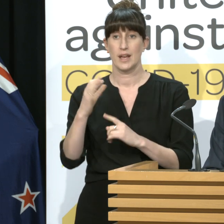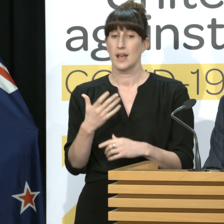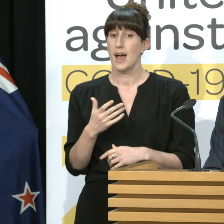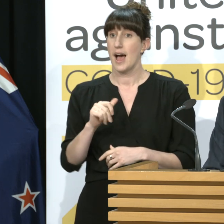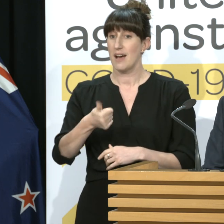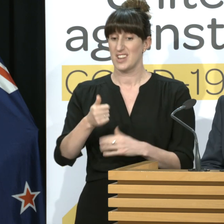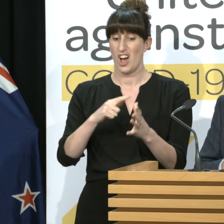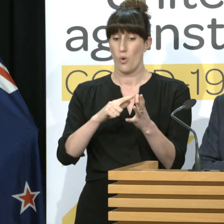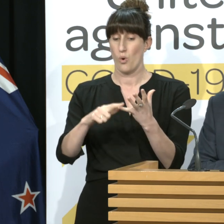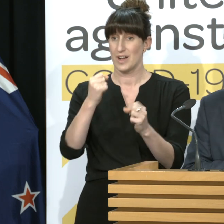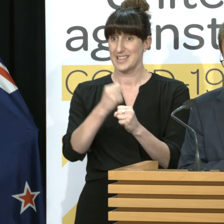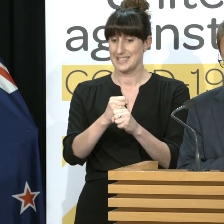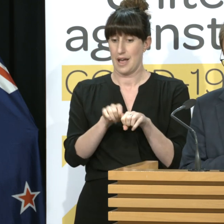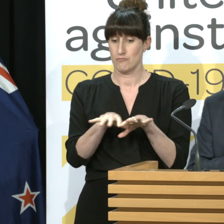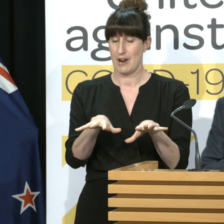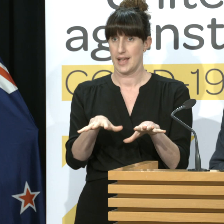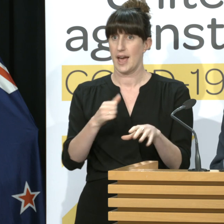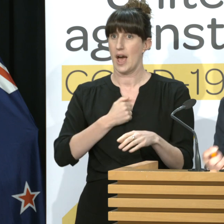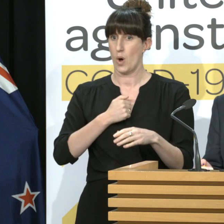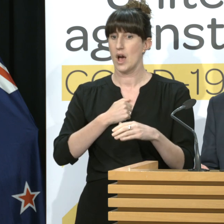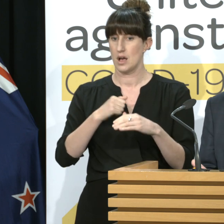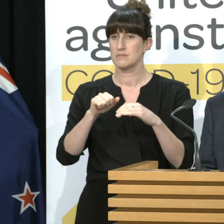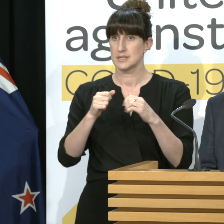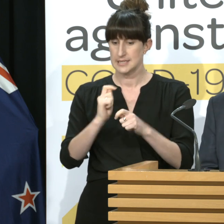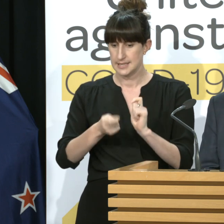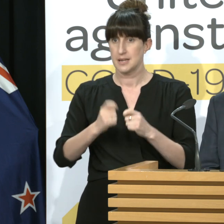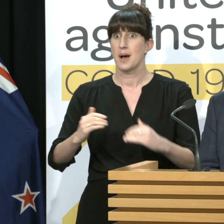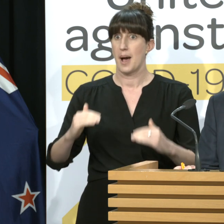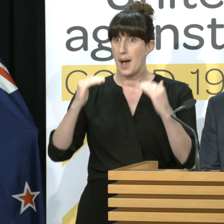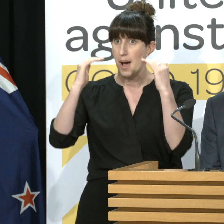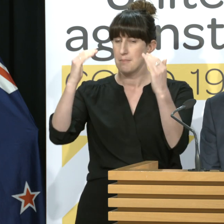without having to move up alert levels. The key things to highlight are the fact